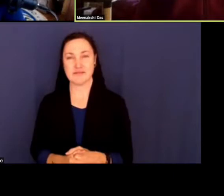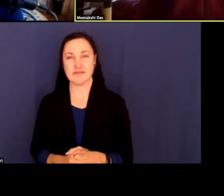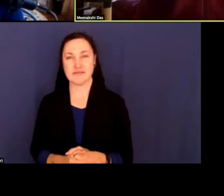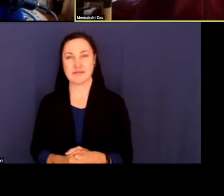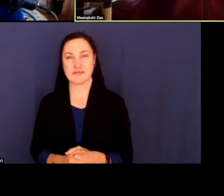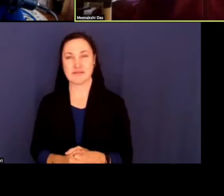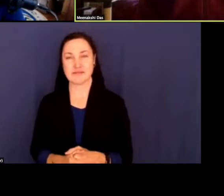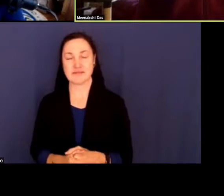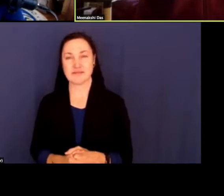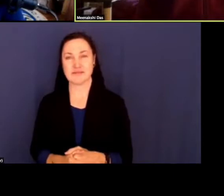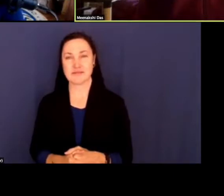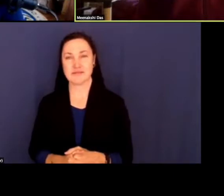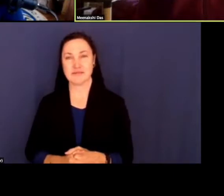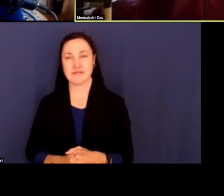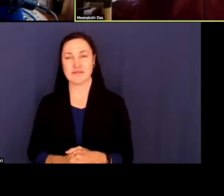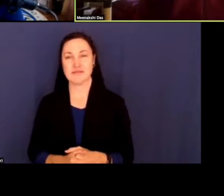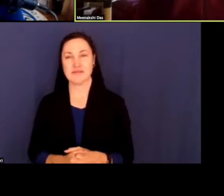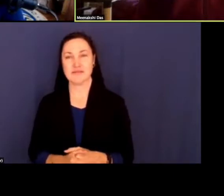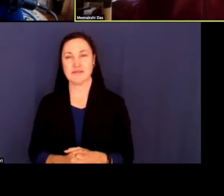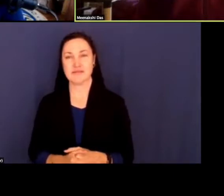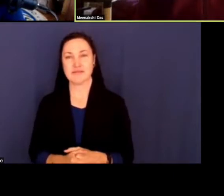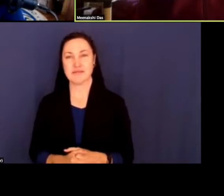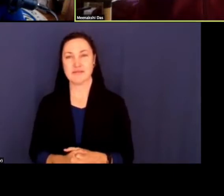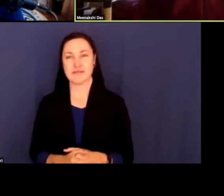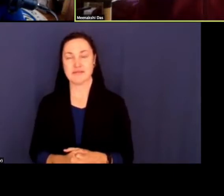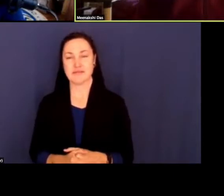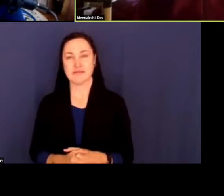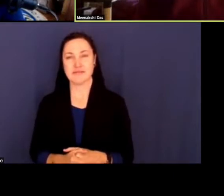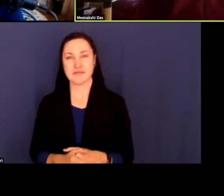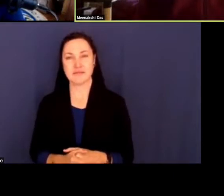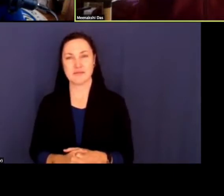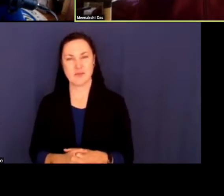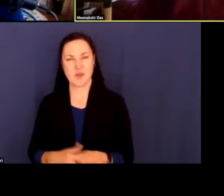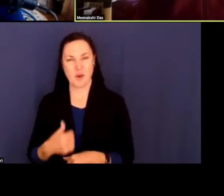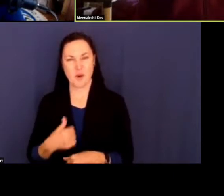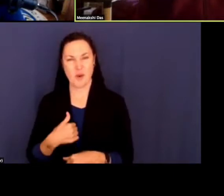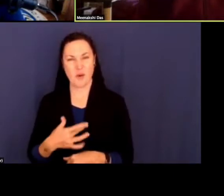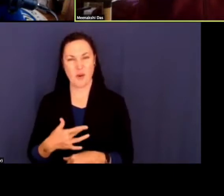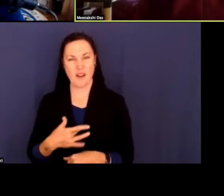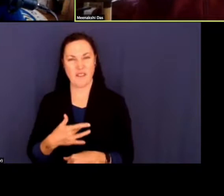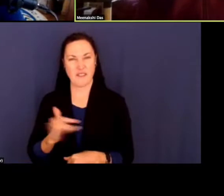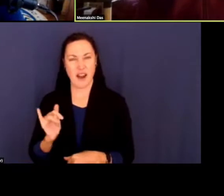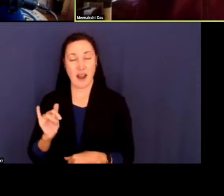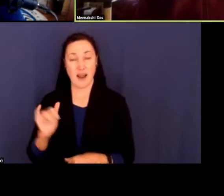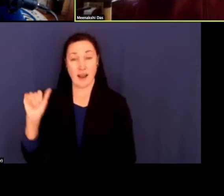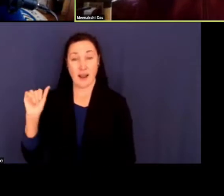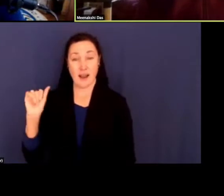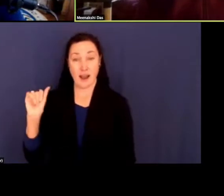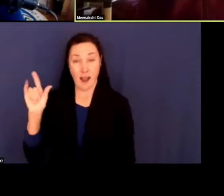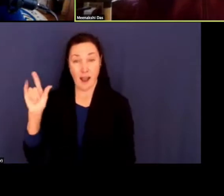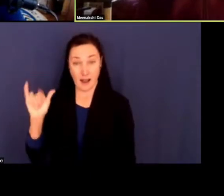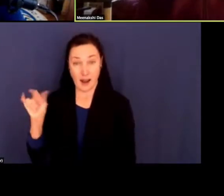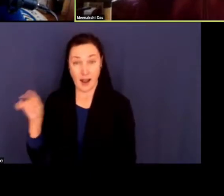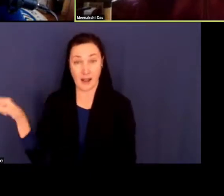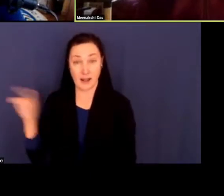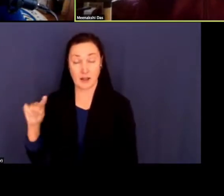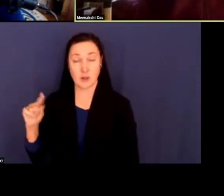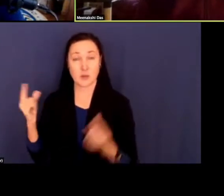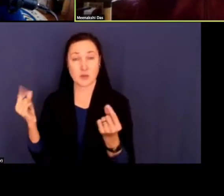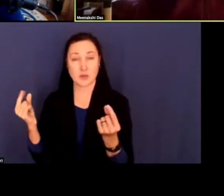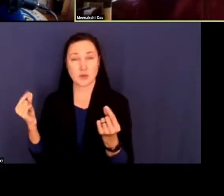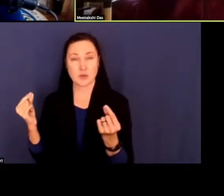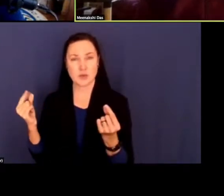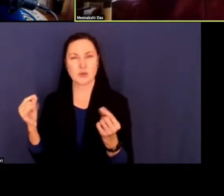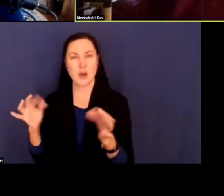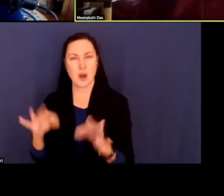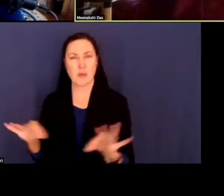allies should try to give a voice to us, yeah. Thank you.